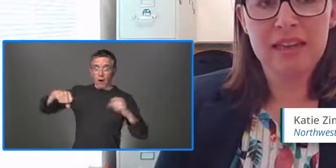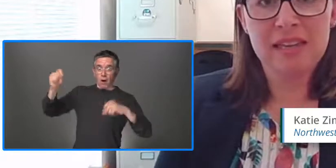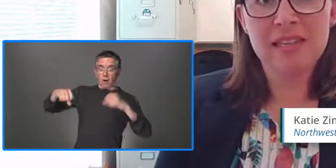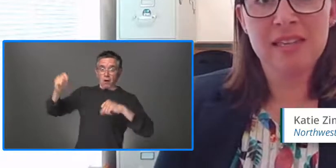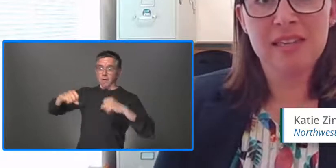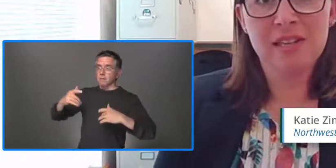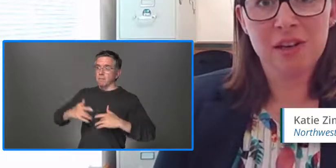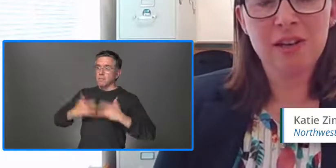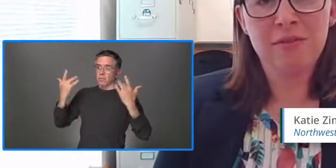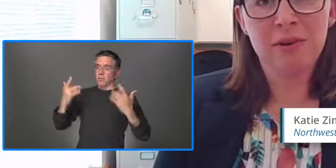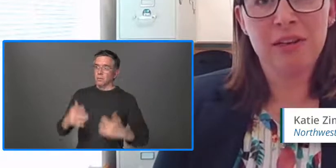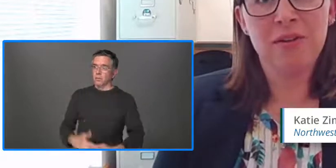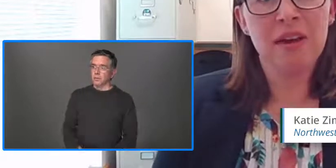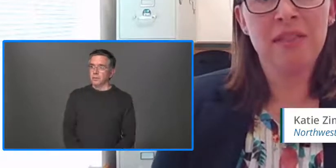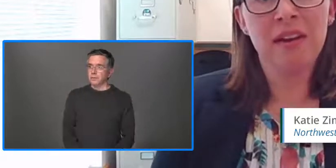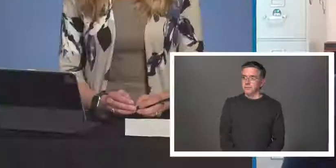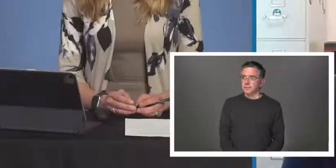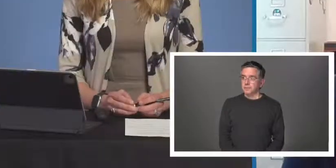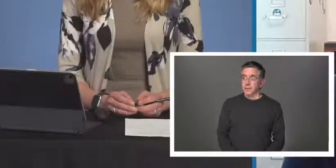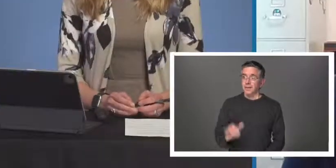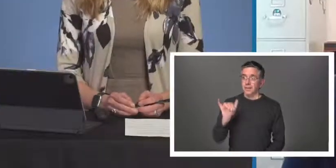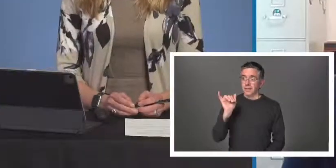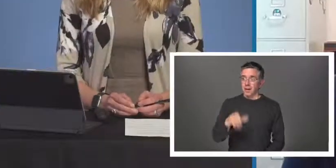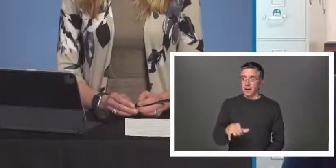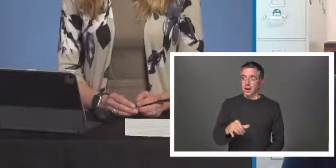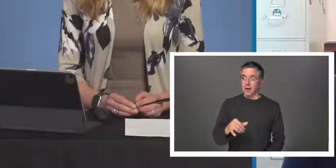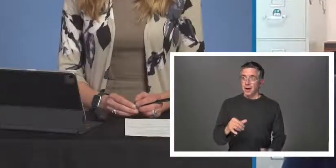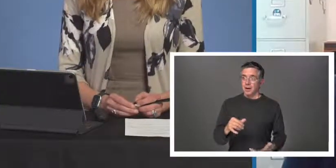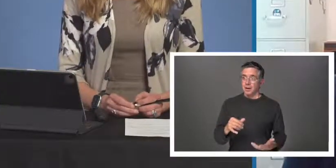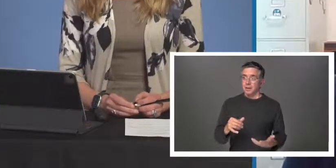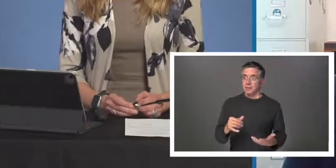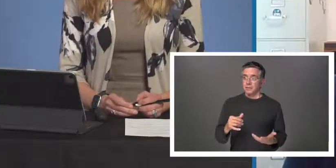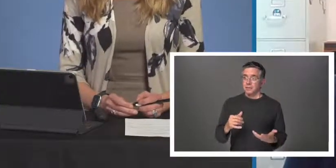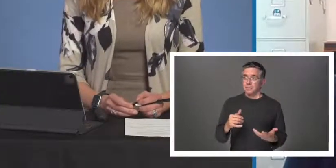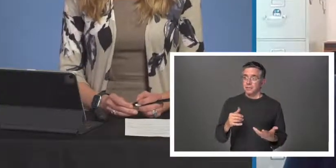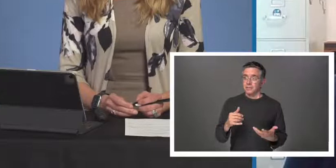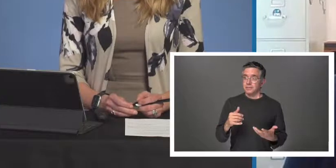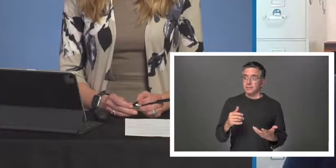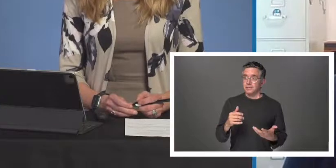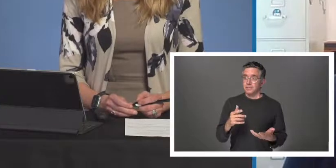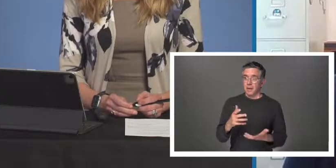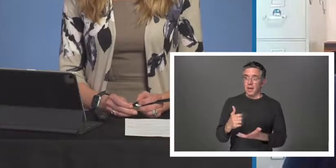get this started for you, and then help you find a way to be transported to the vaccine site."